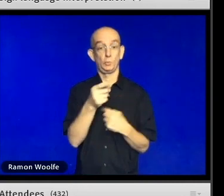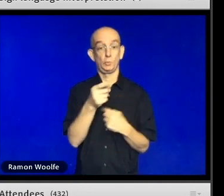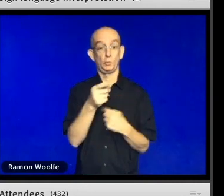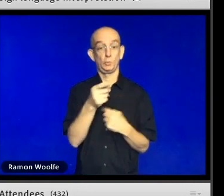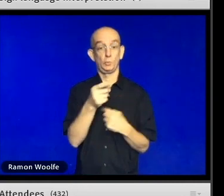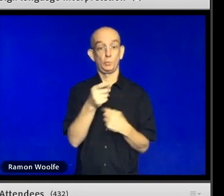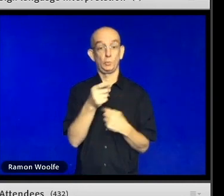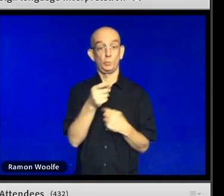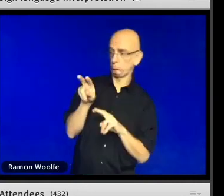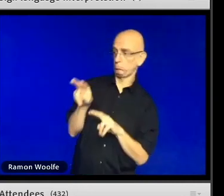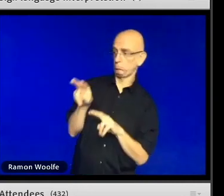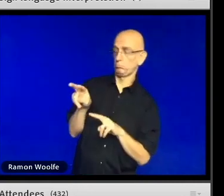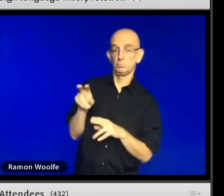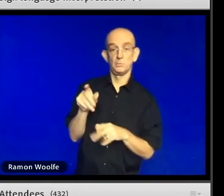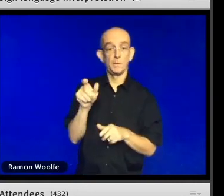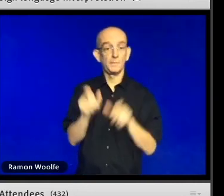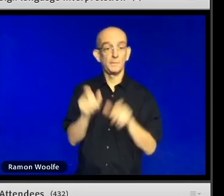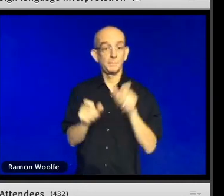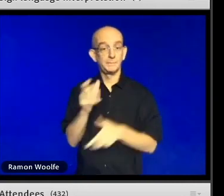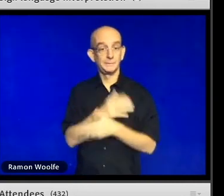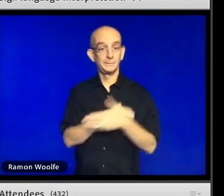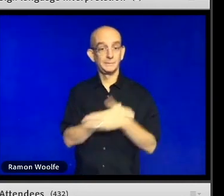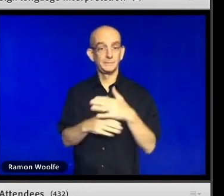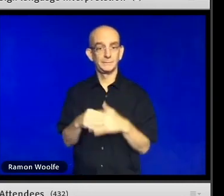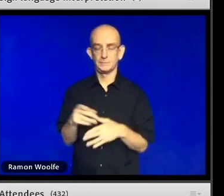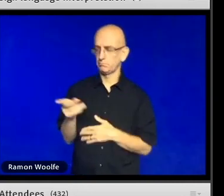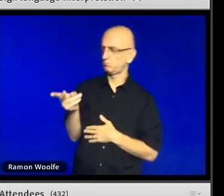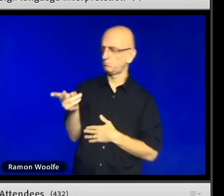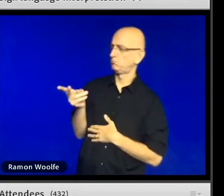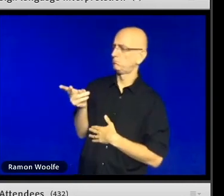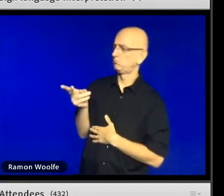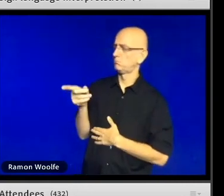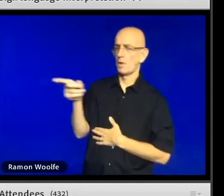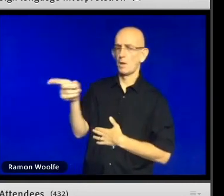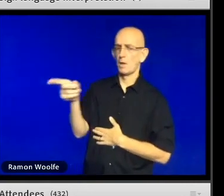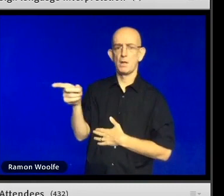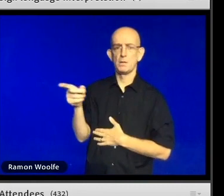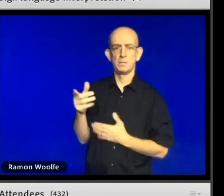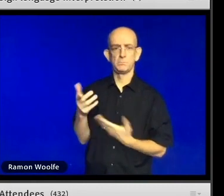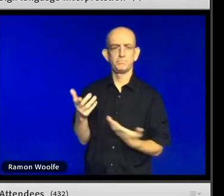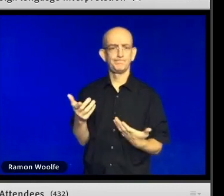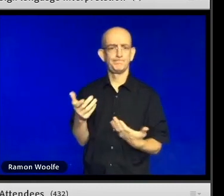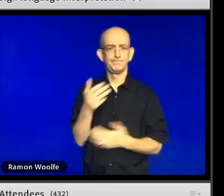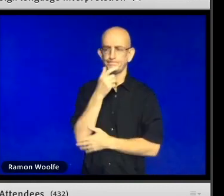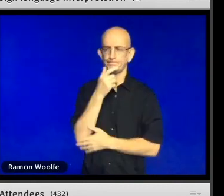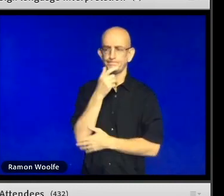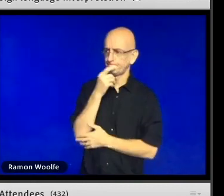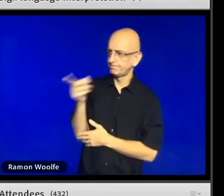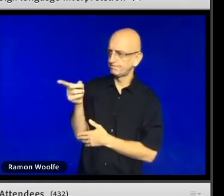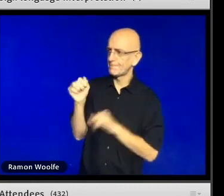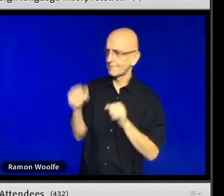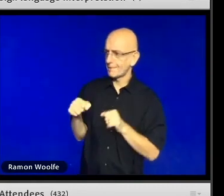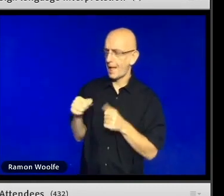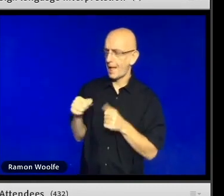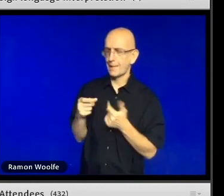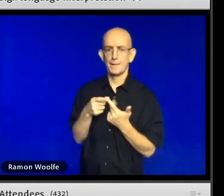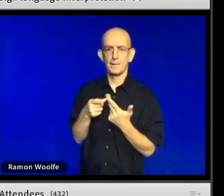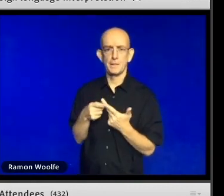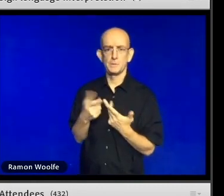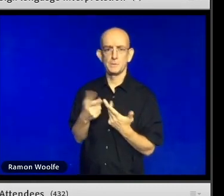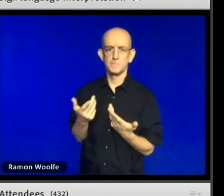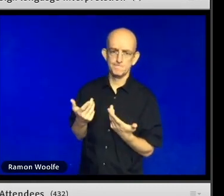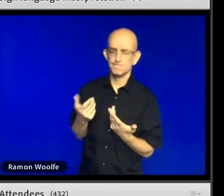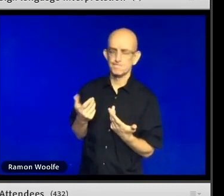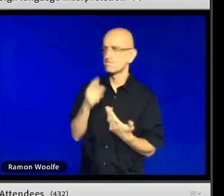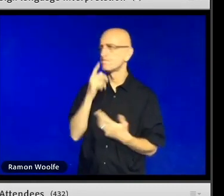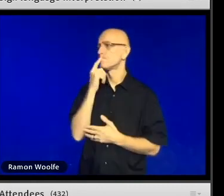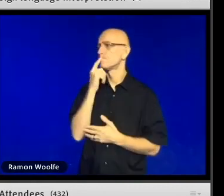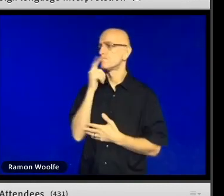and this is where we also saw that they need to see how we can try to build capacities